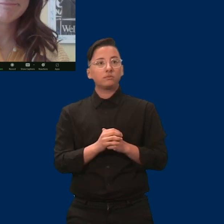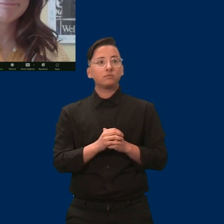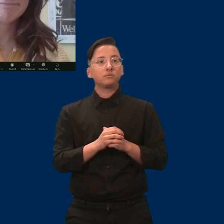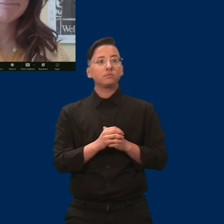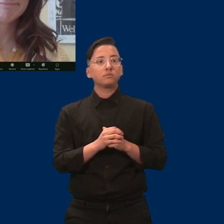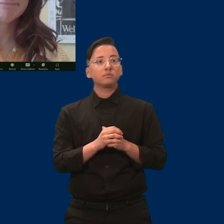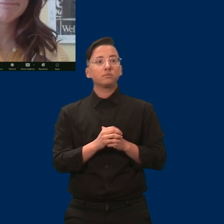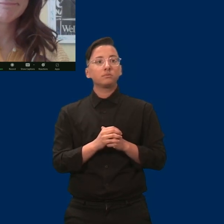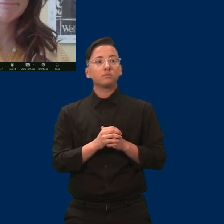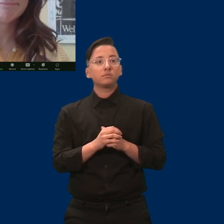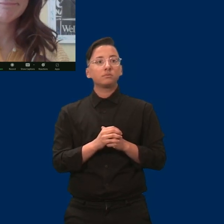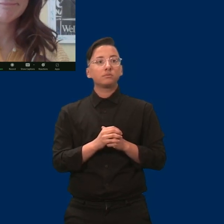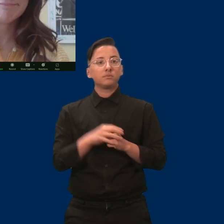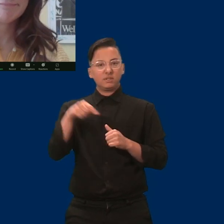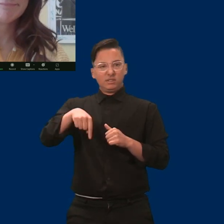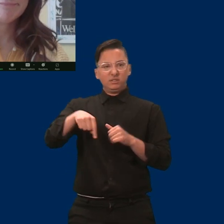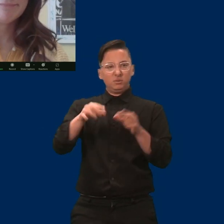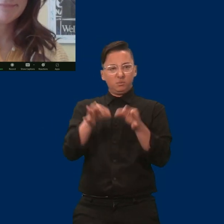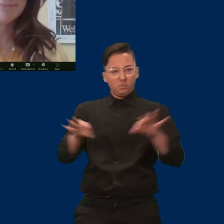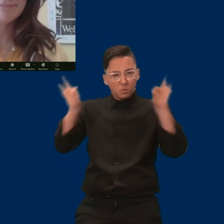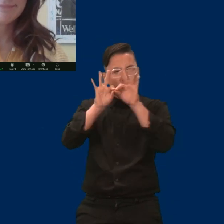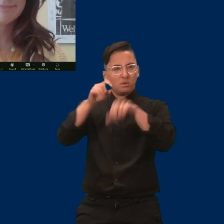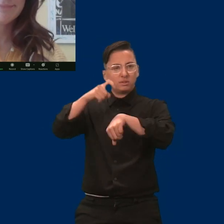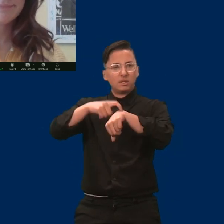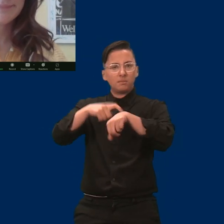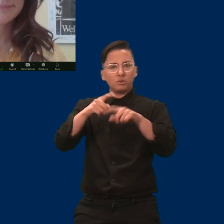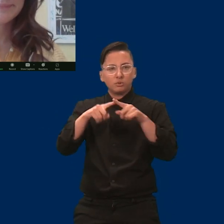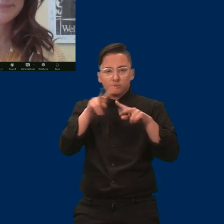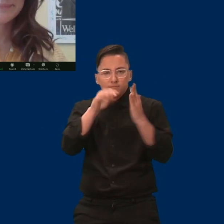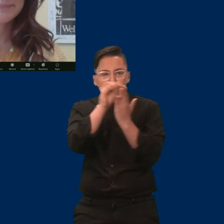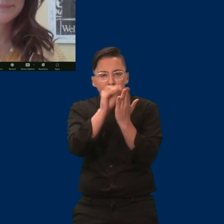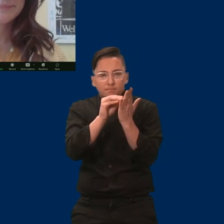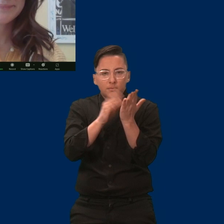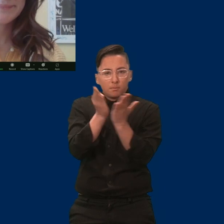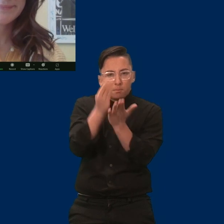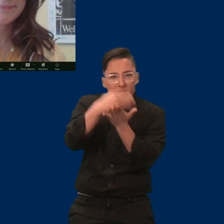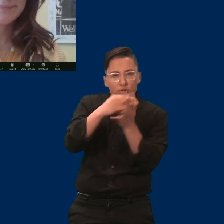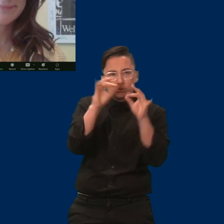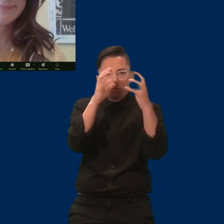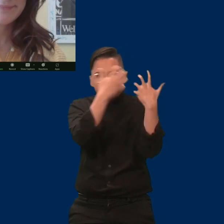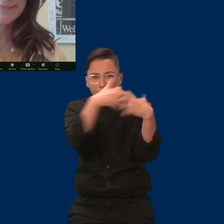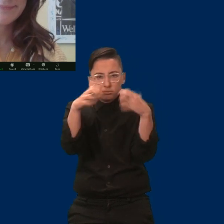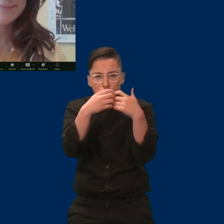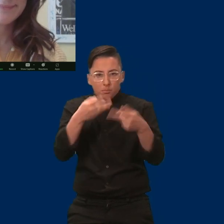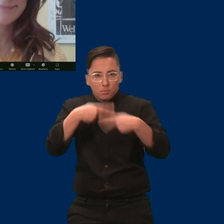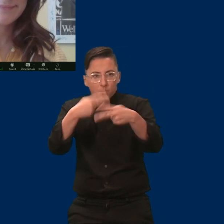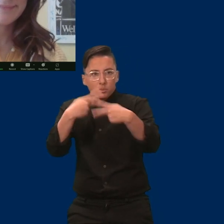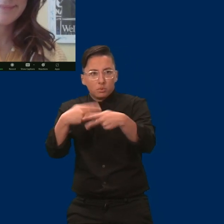is as we write budgets and policy proposals means, Lieutenant Governor Flanagan.